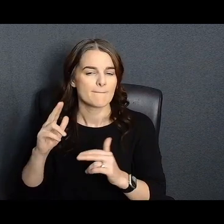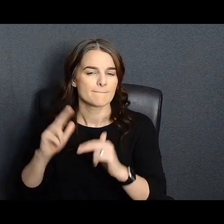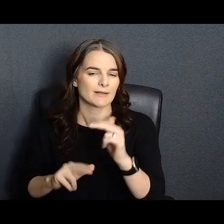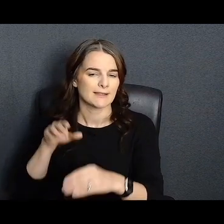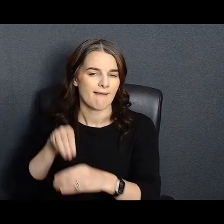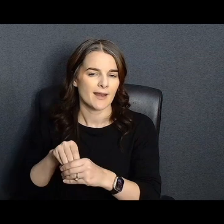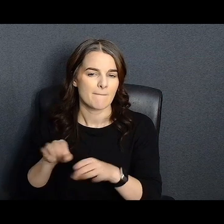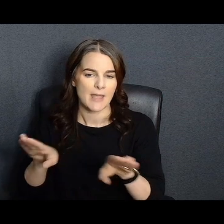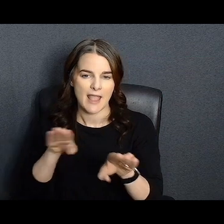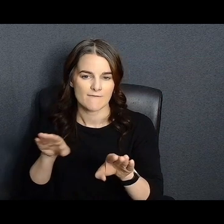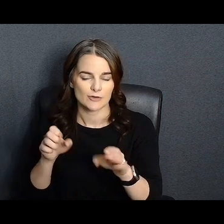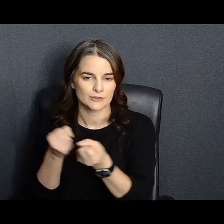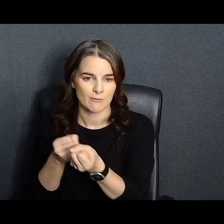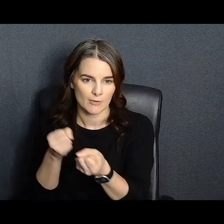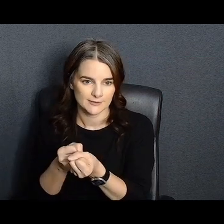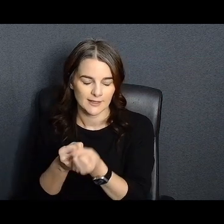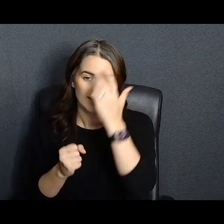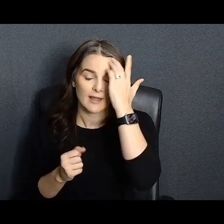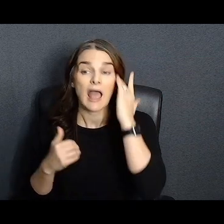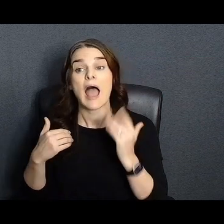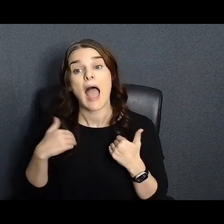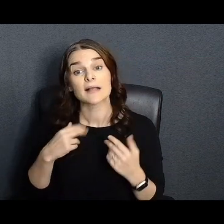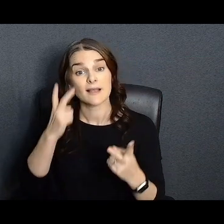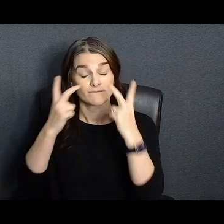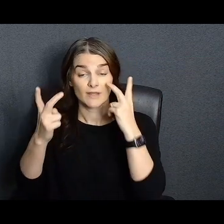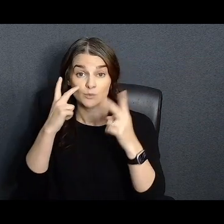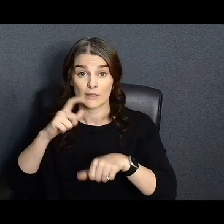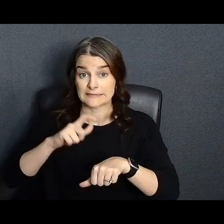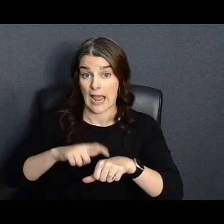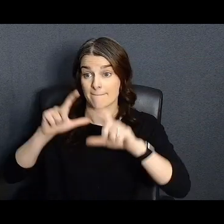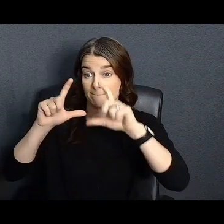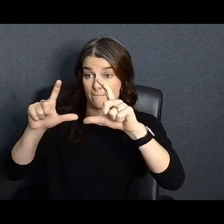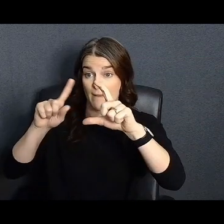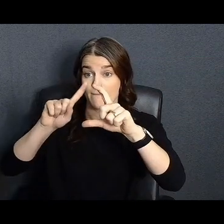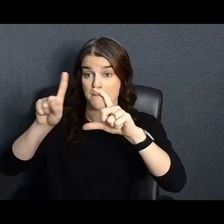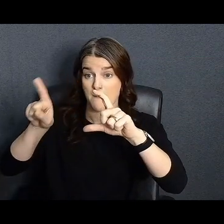It has a visual timer that can be run concurrently